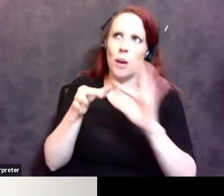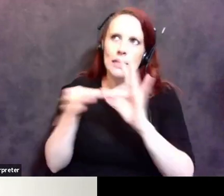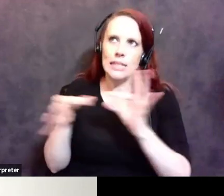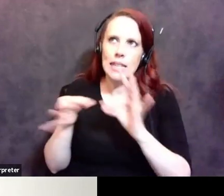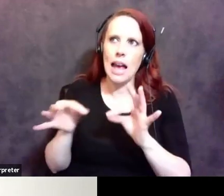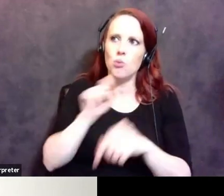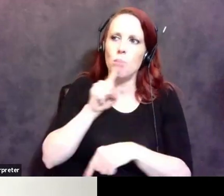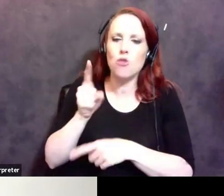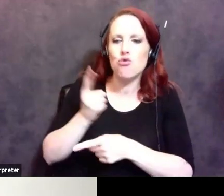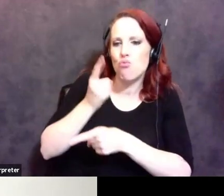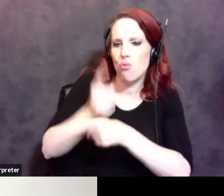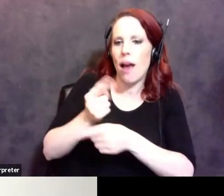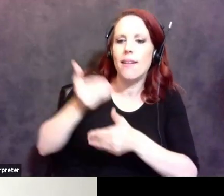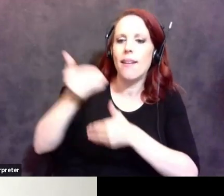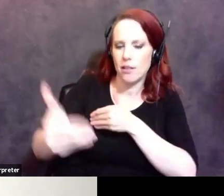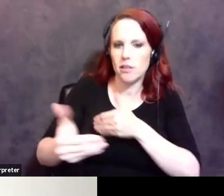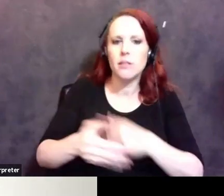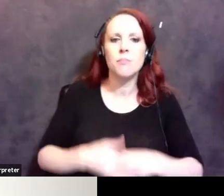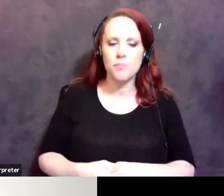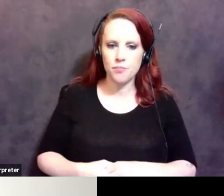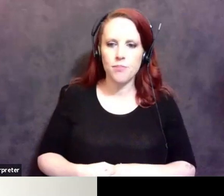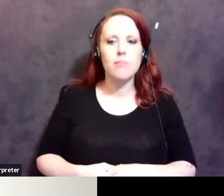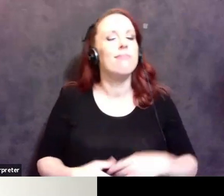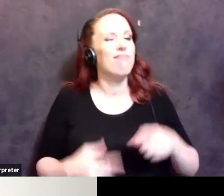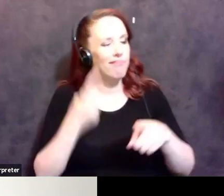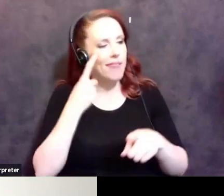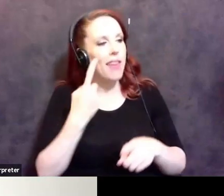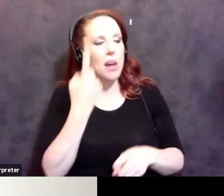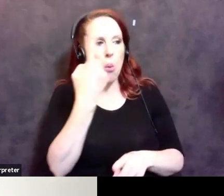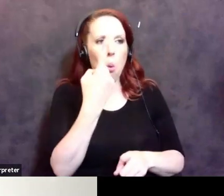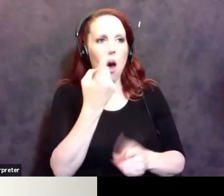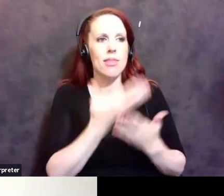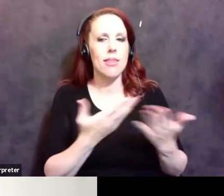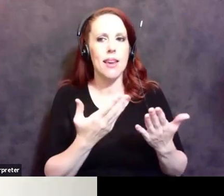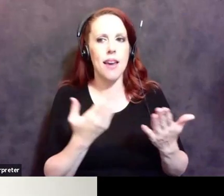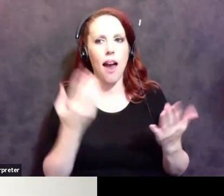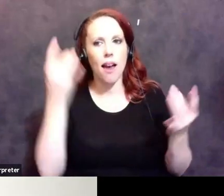Yeah, and I think one of the points I have been reflecting on is we need to, number